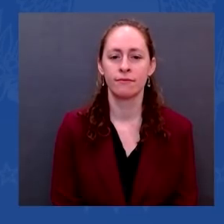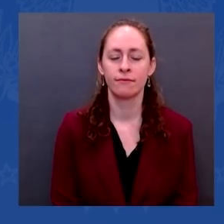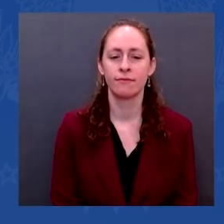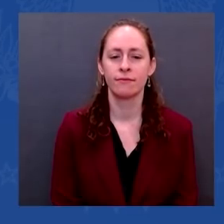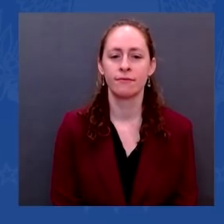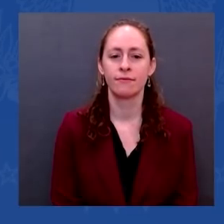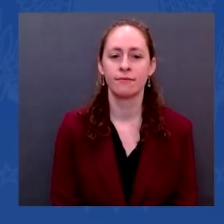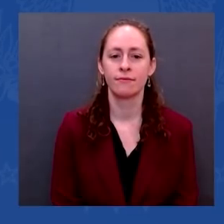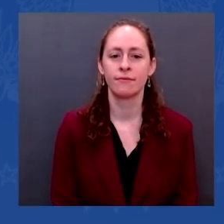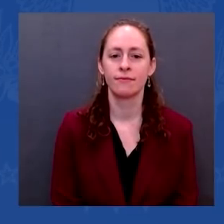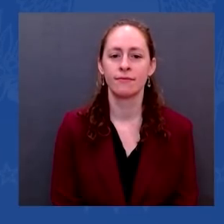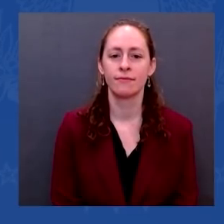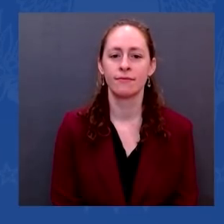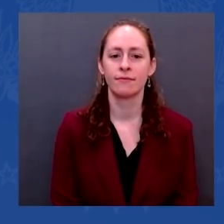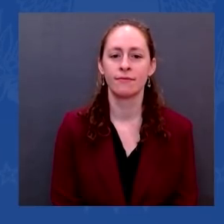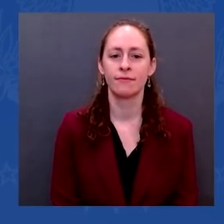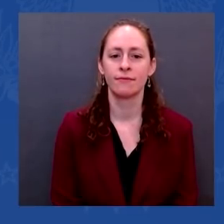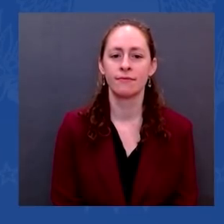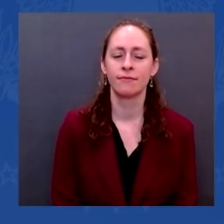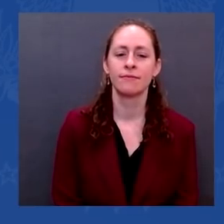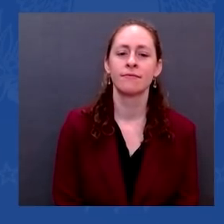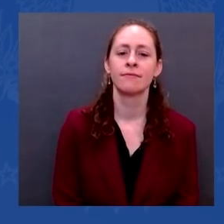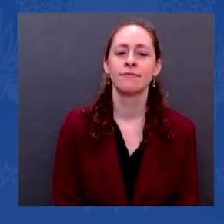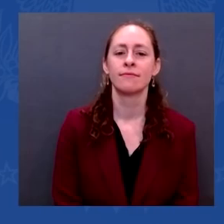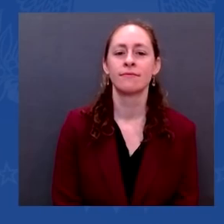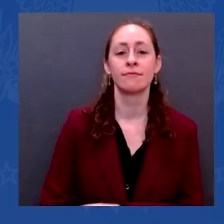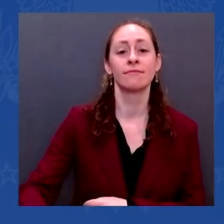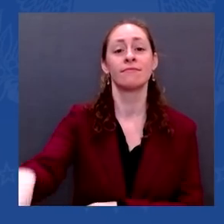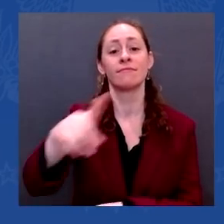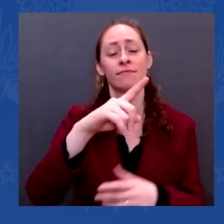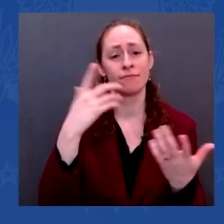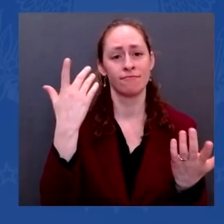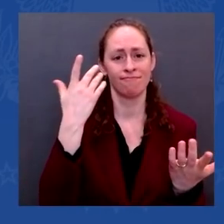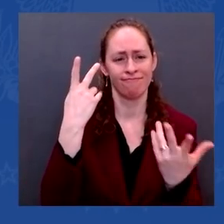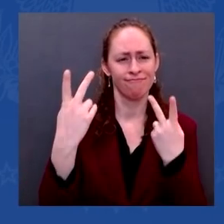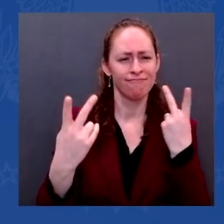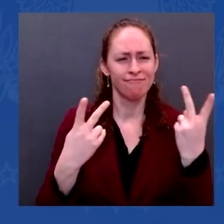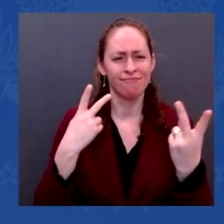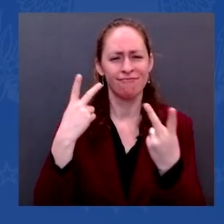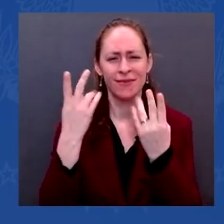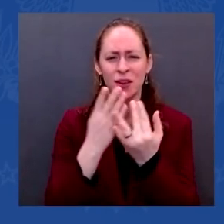great loss and still has faith, and I will show you a man